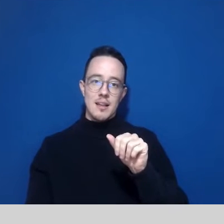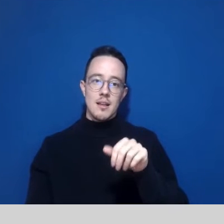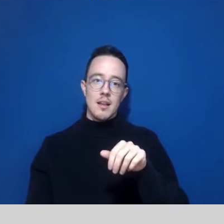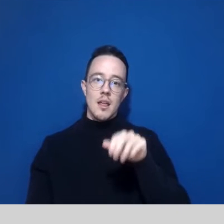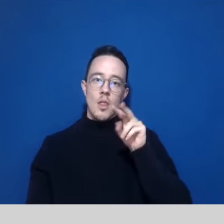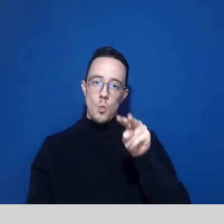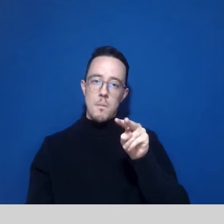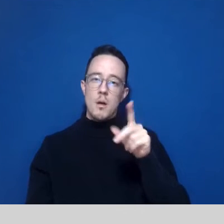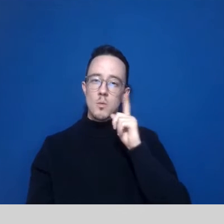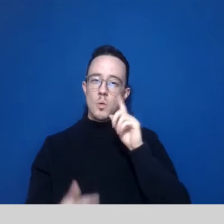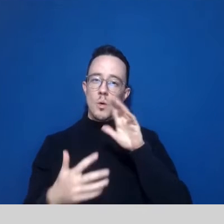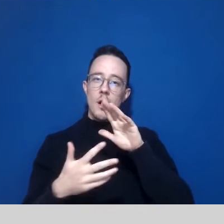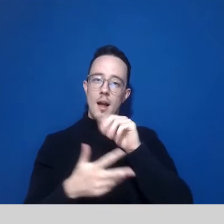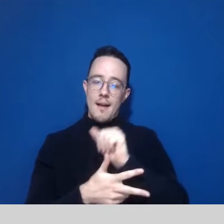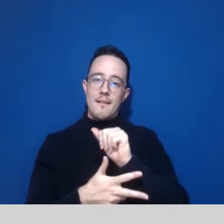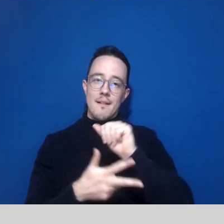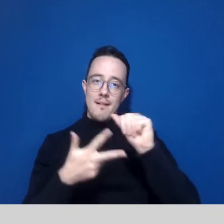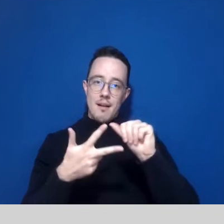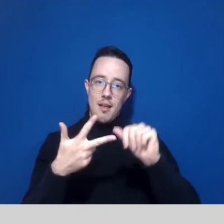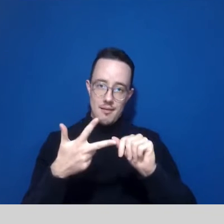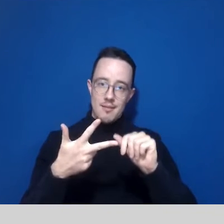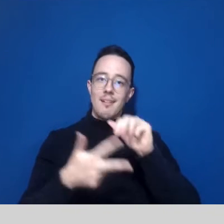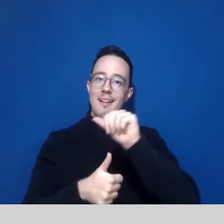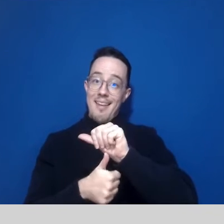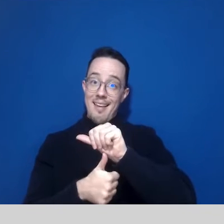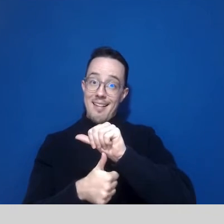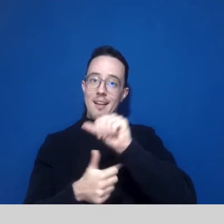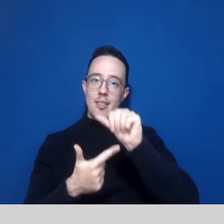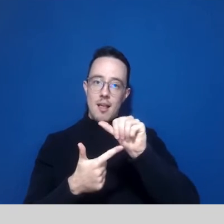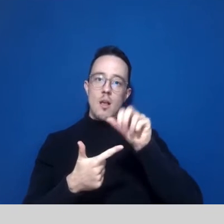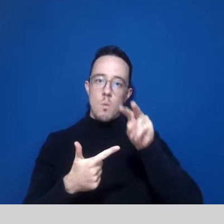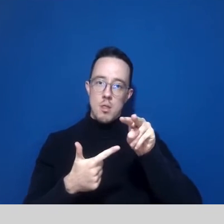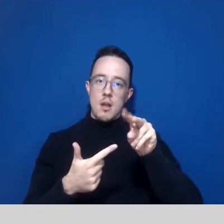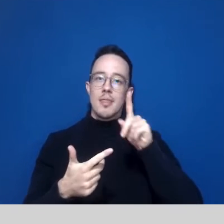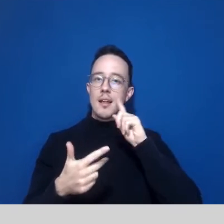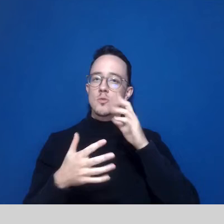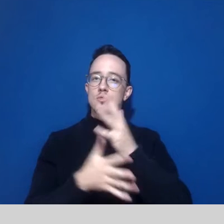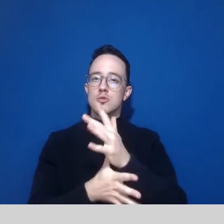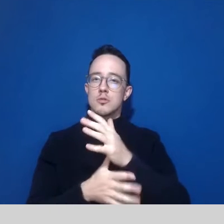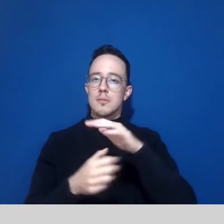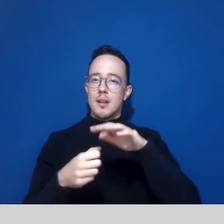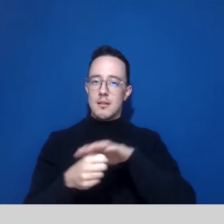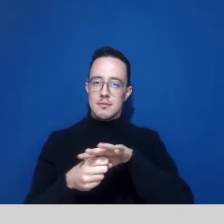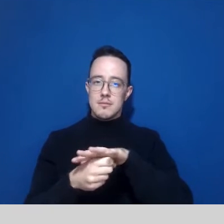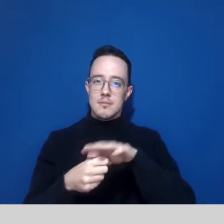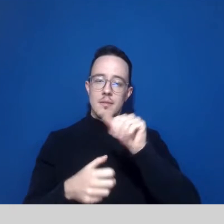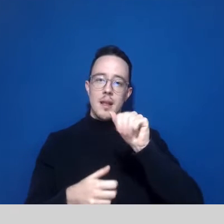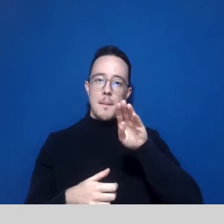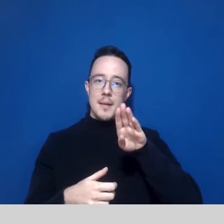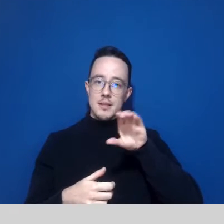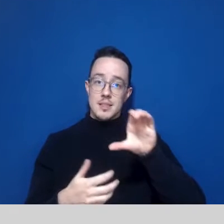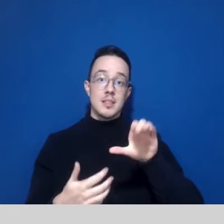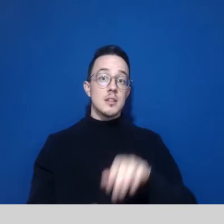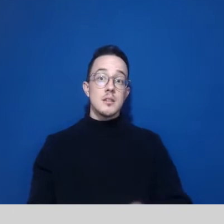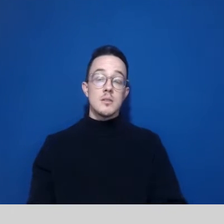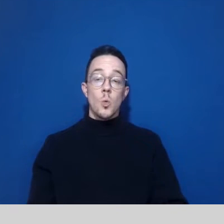And the A dieresis will come directly after A. This is the German alphabet.